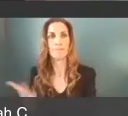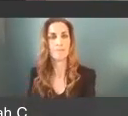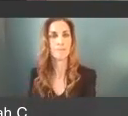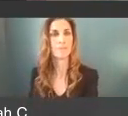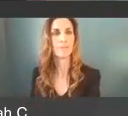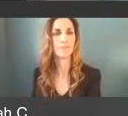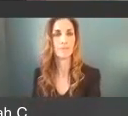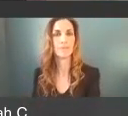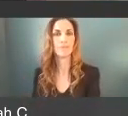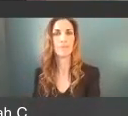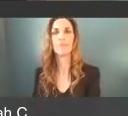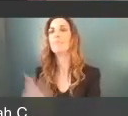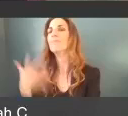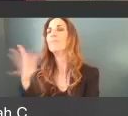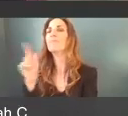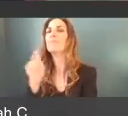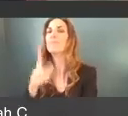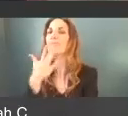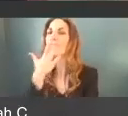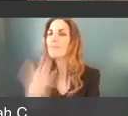[Reporter] Okay, that's all I had today. Thank you.